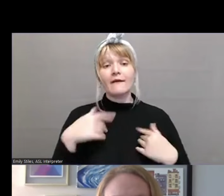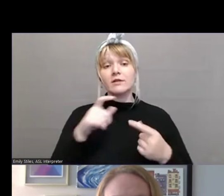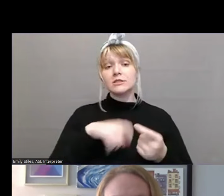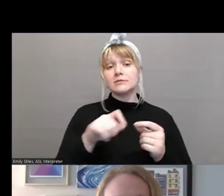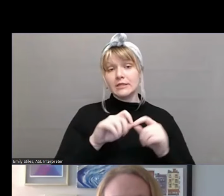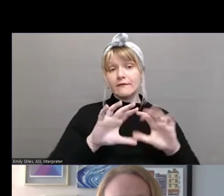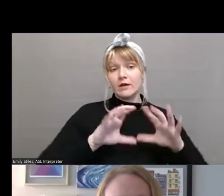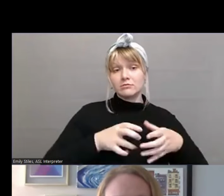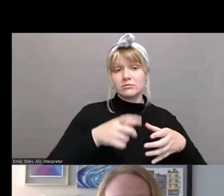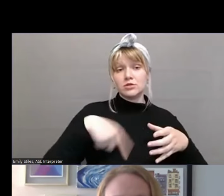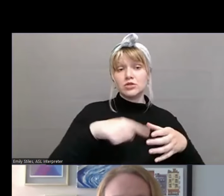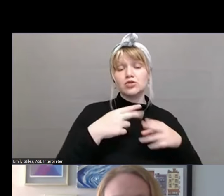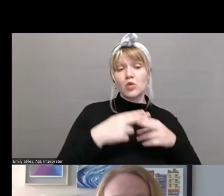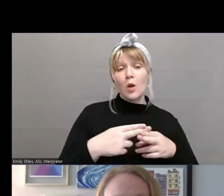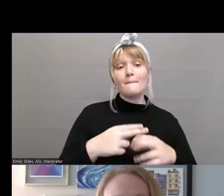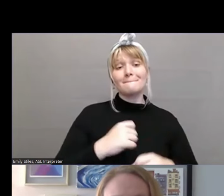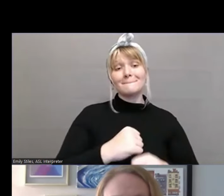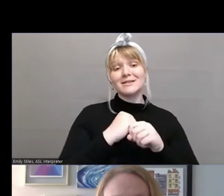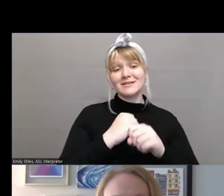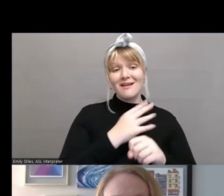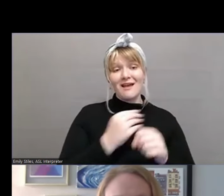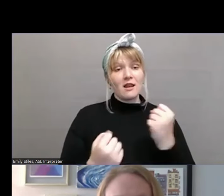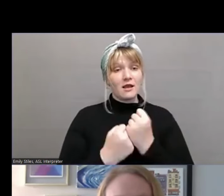Assistive Technology.